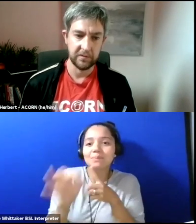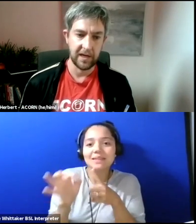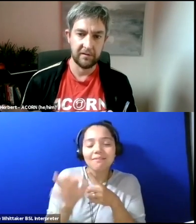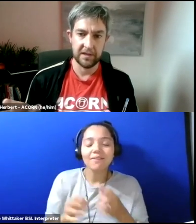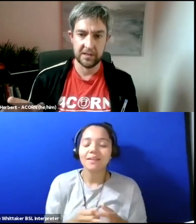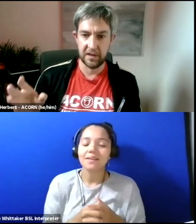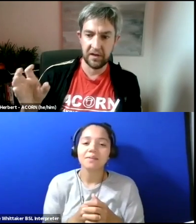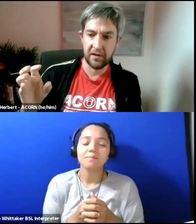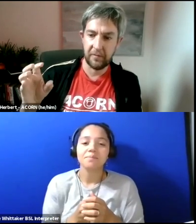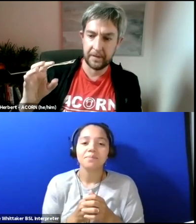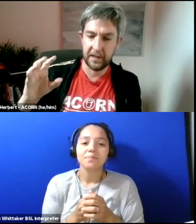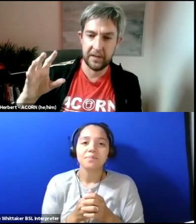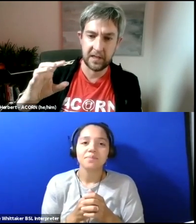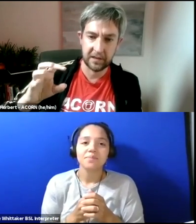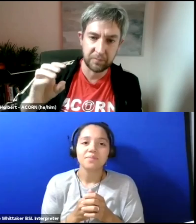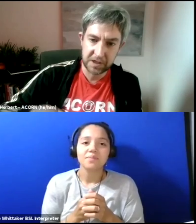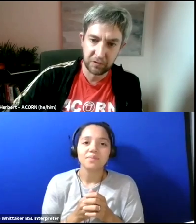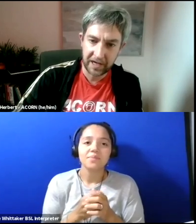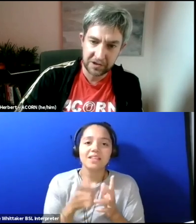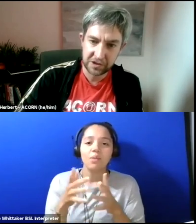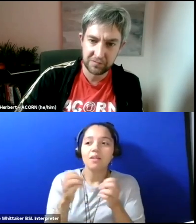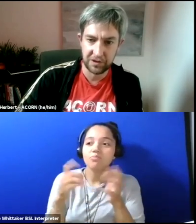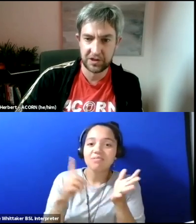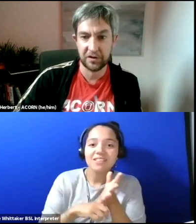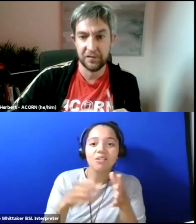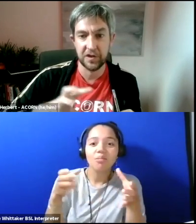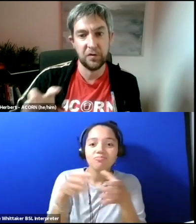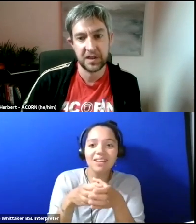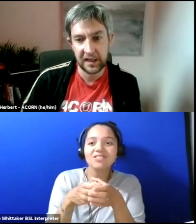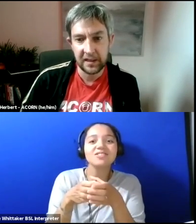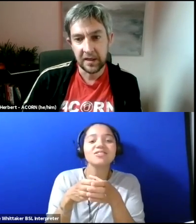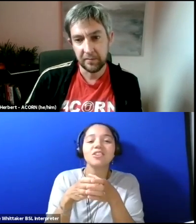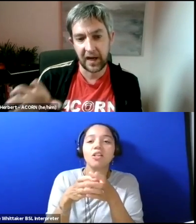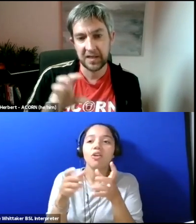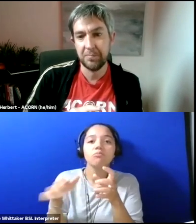So there is a Bristol branch, which covers the whole city, but that